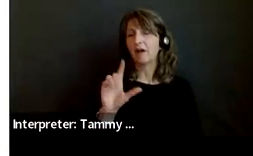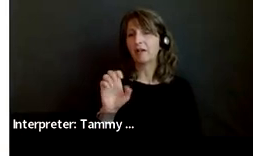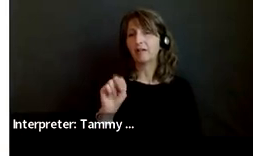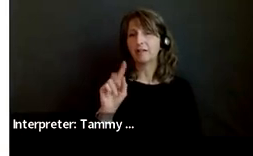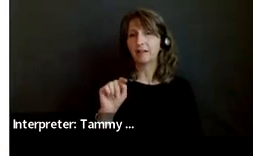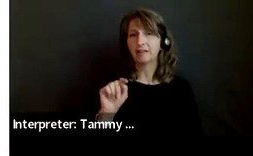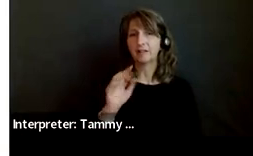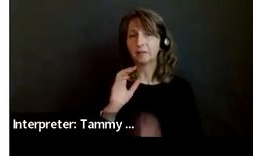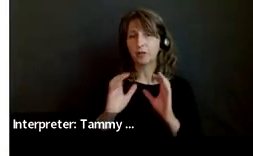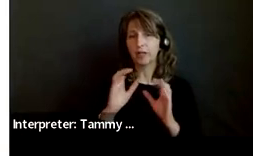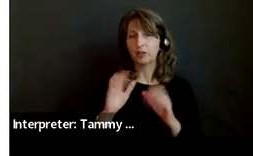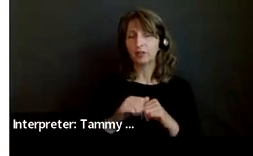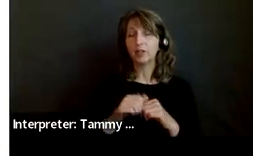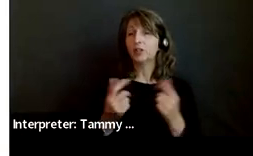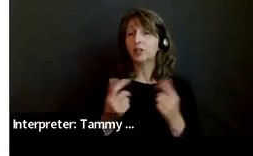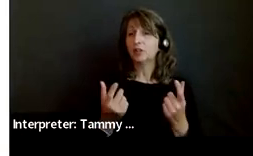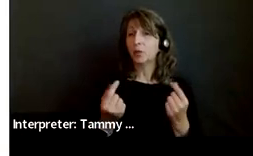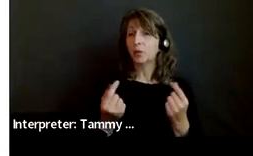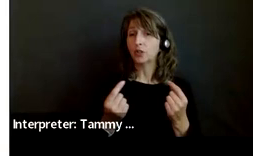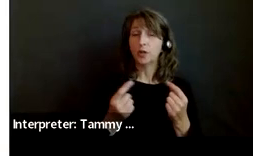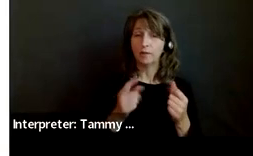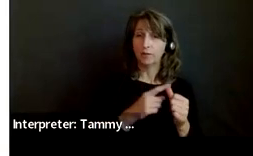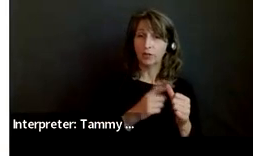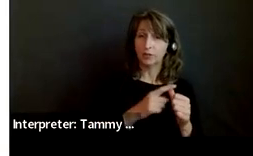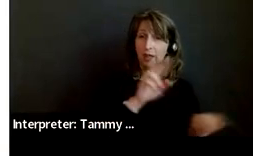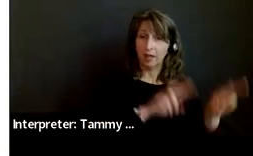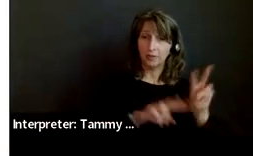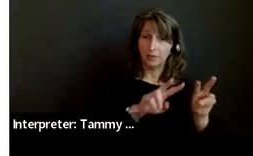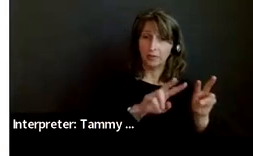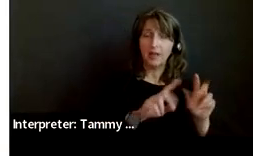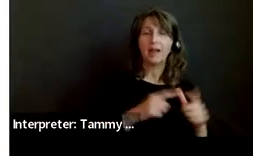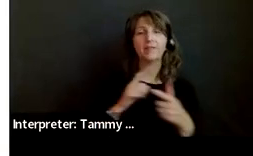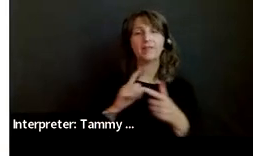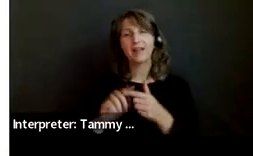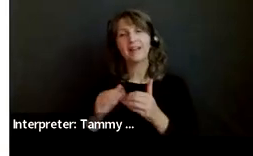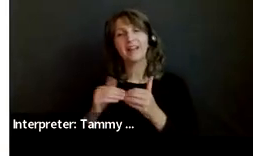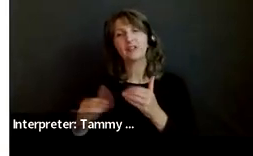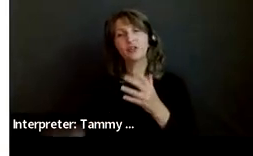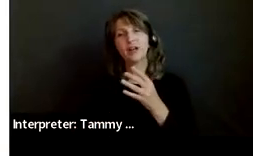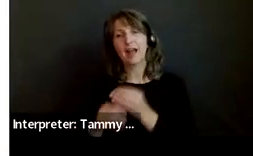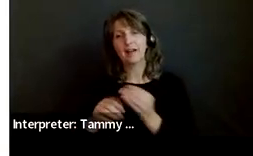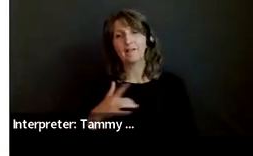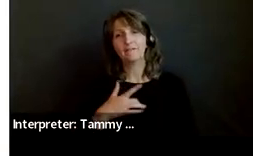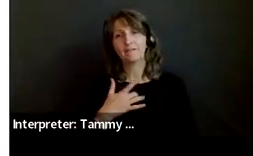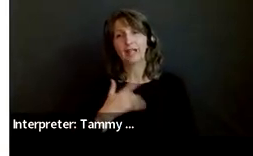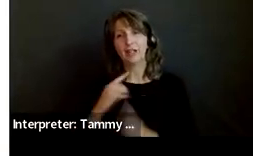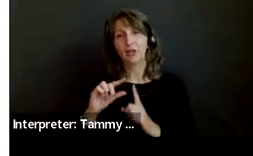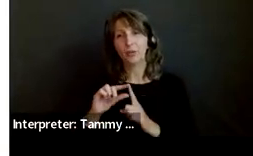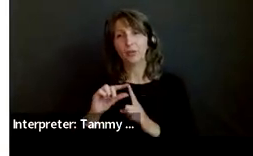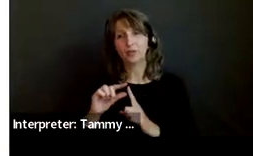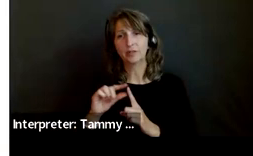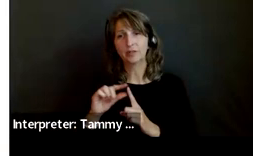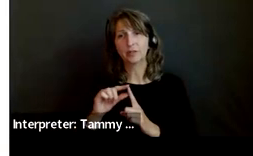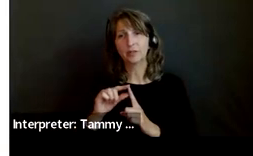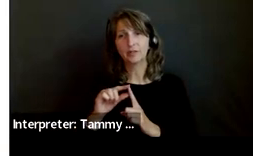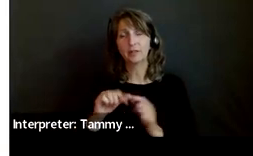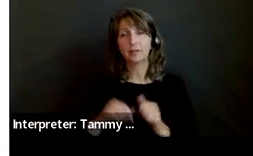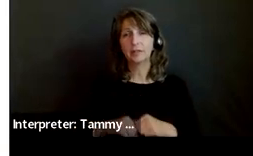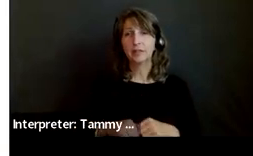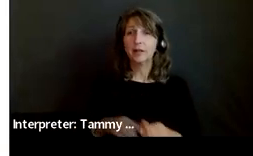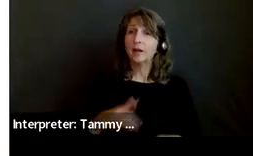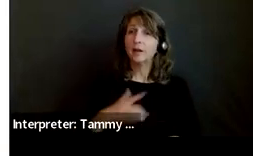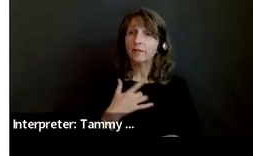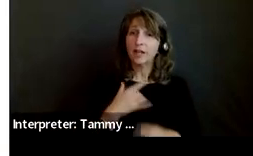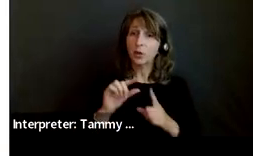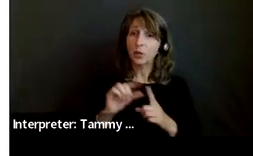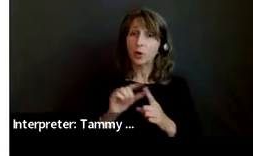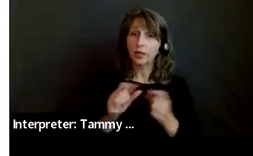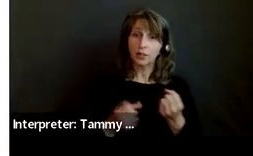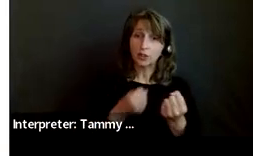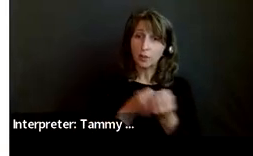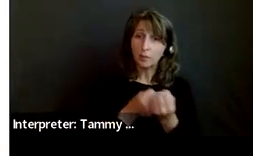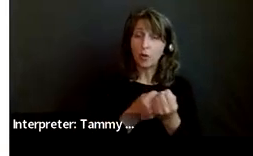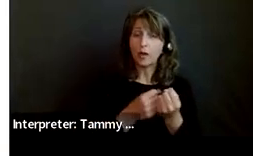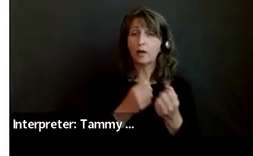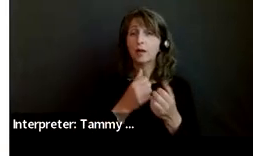So we're taking the observation from nonviolent communication and adding in feeling words. Now it might sound strange about why I identifying a feeling word is supportive or de-escalating.